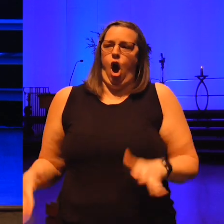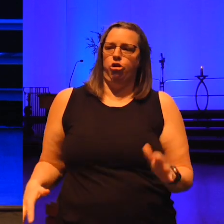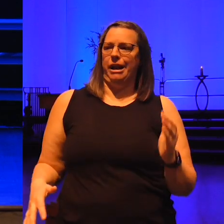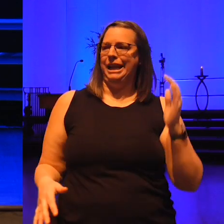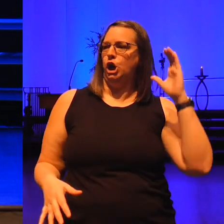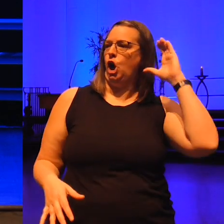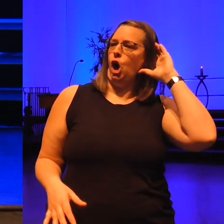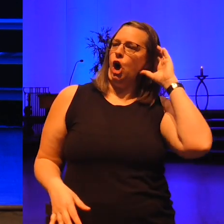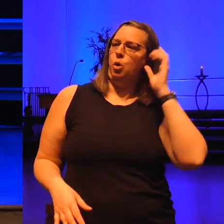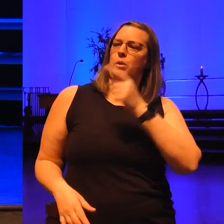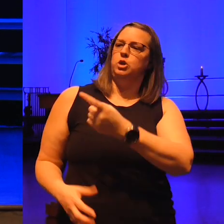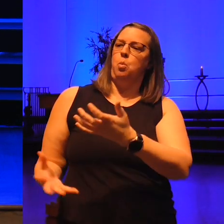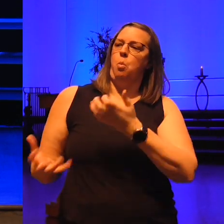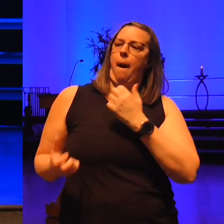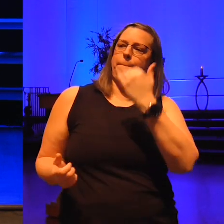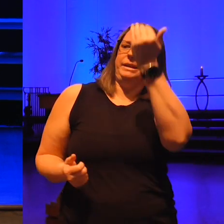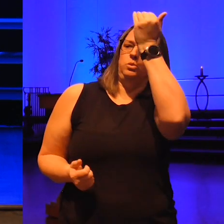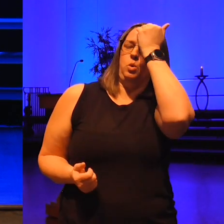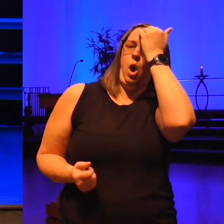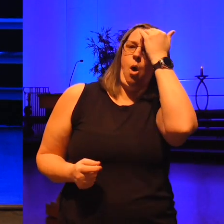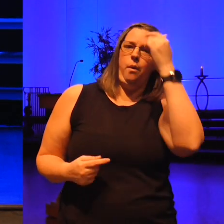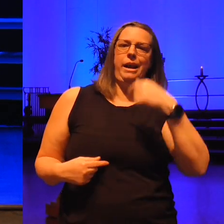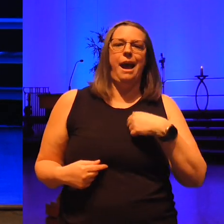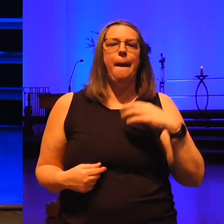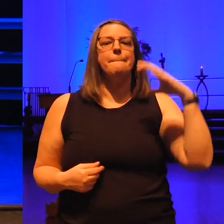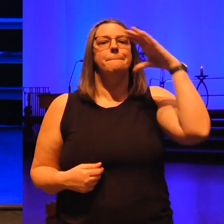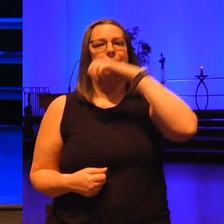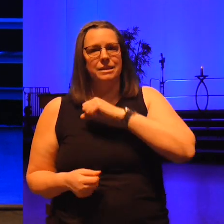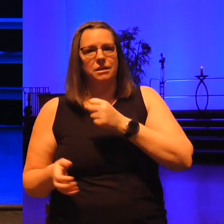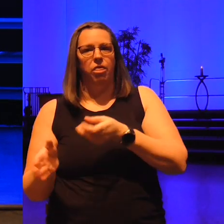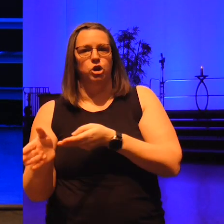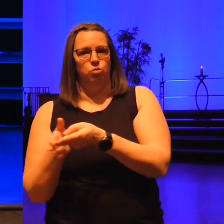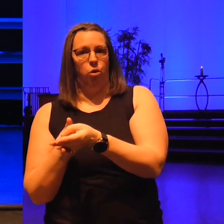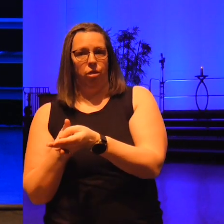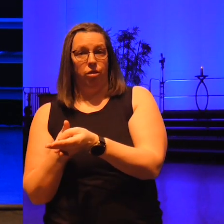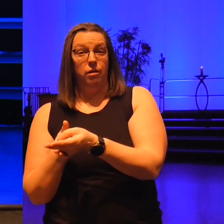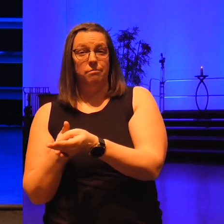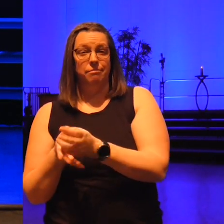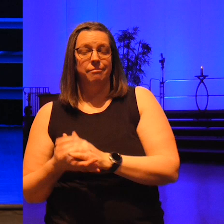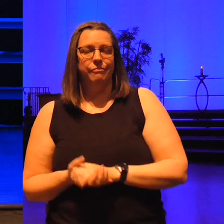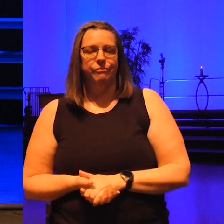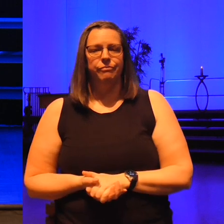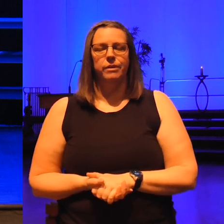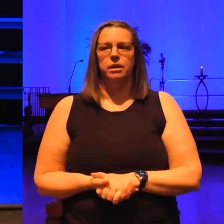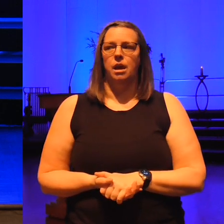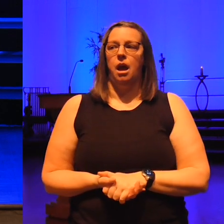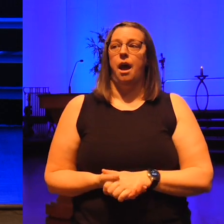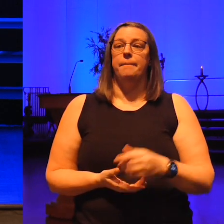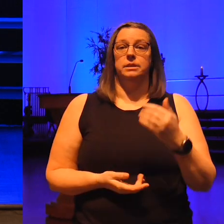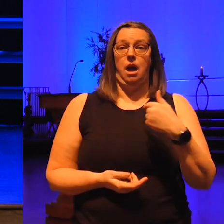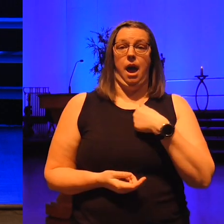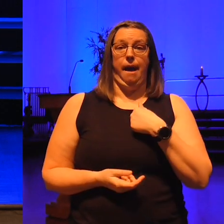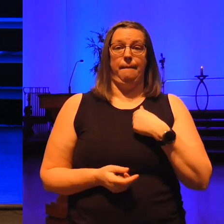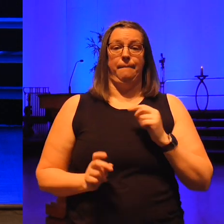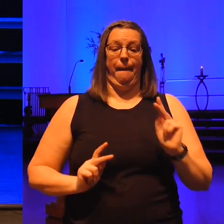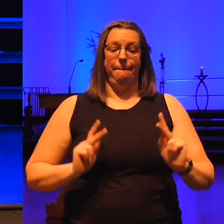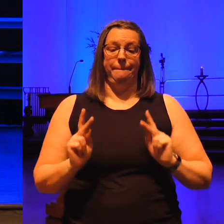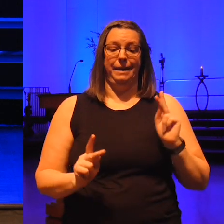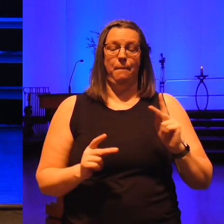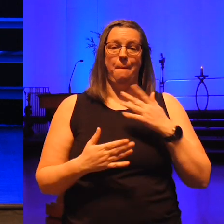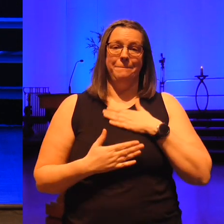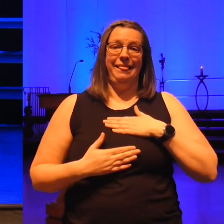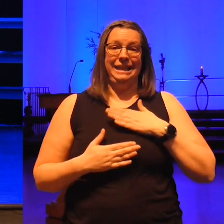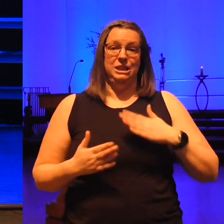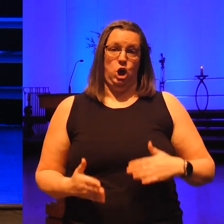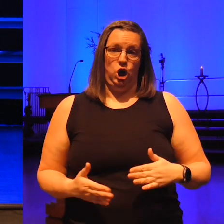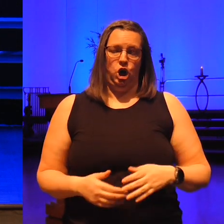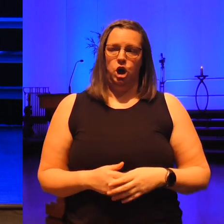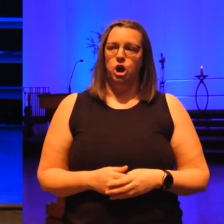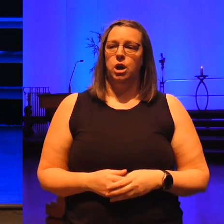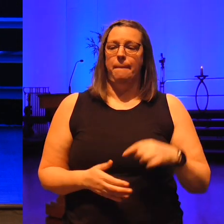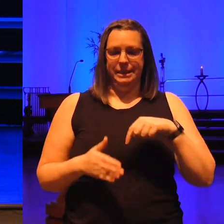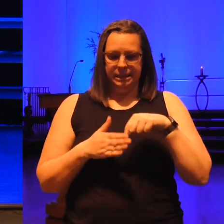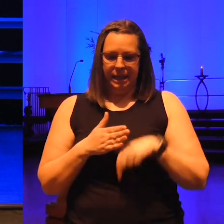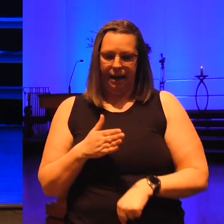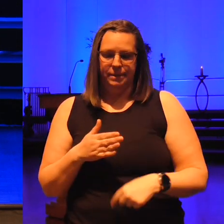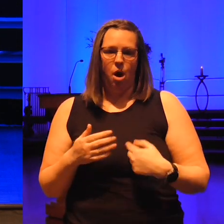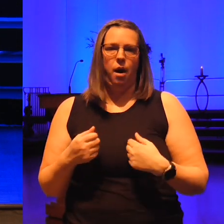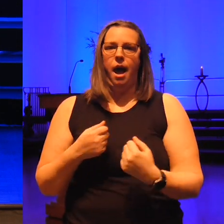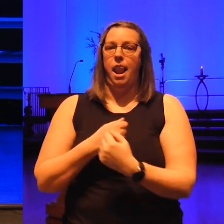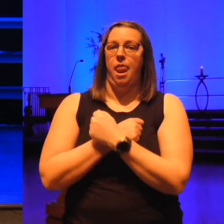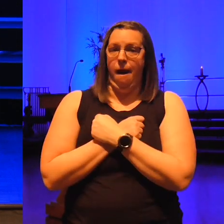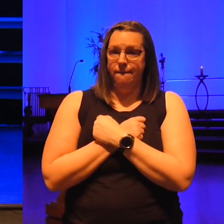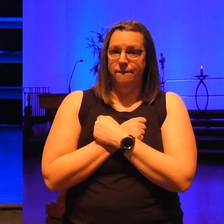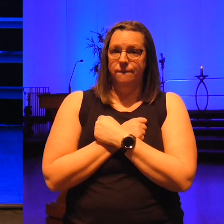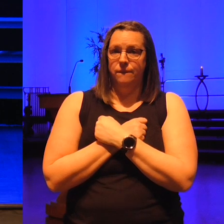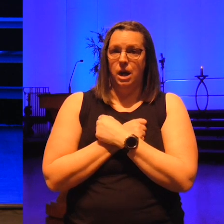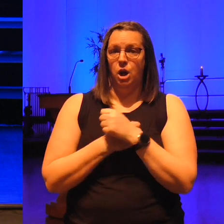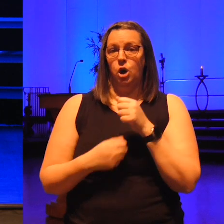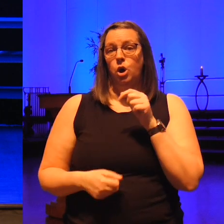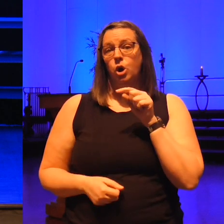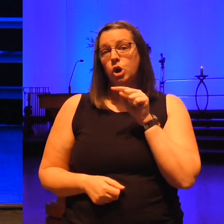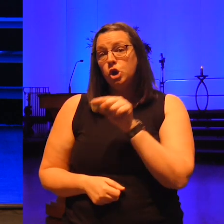missed it completely even though I am a people pleaser deep down I love of you incredibly and